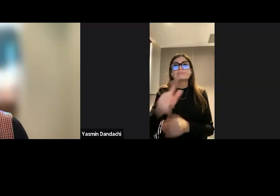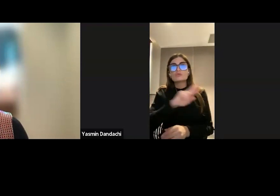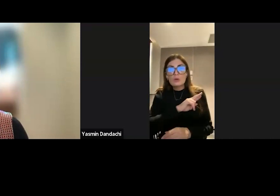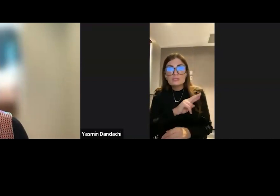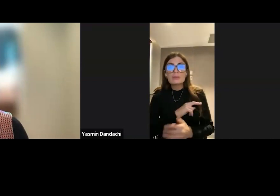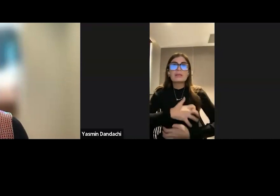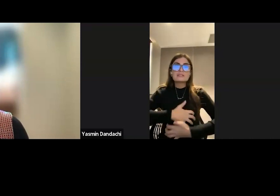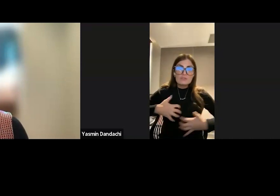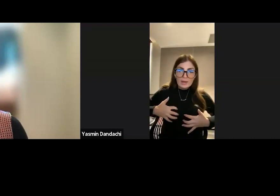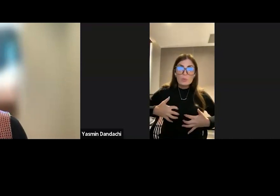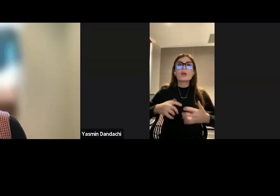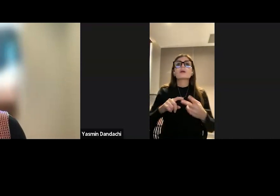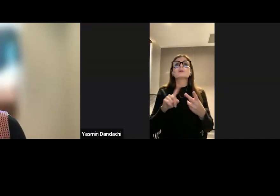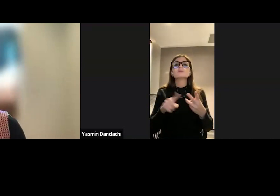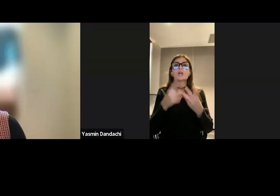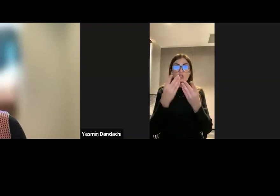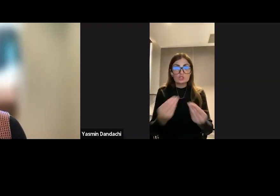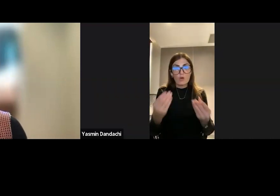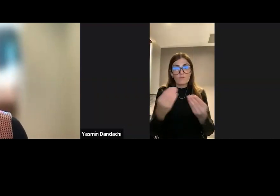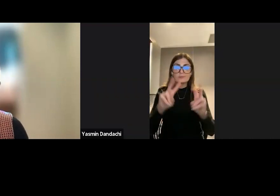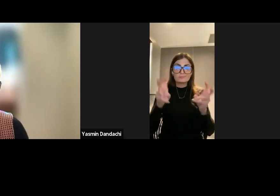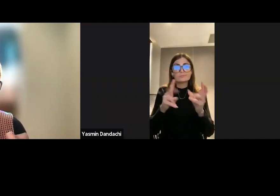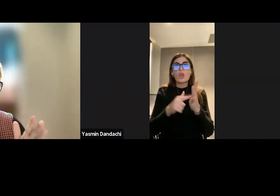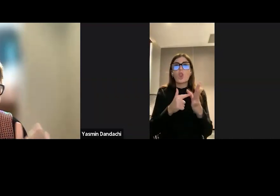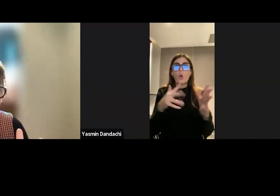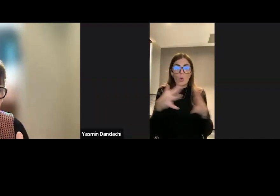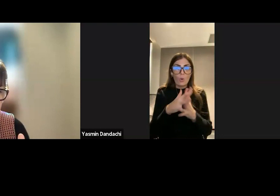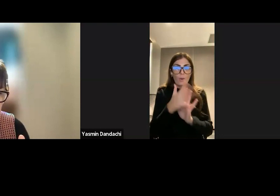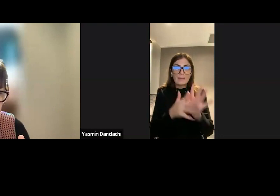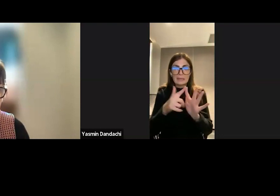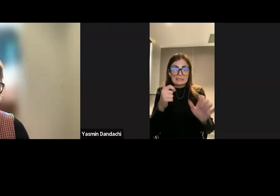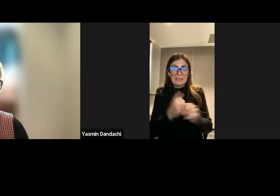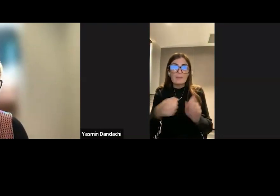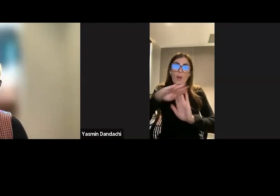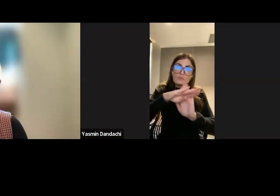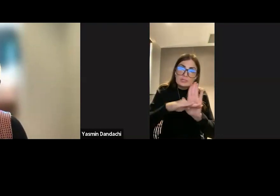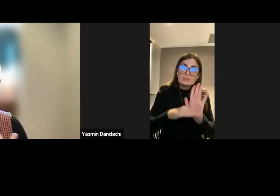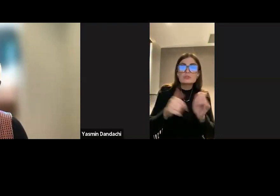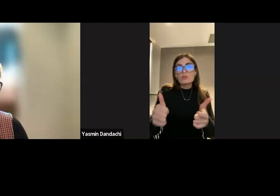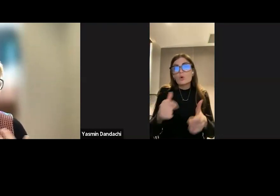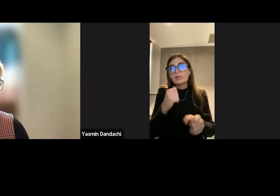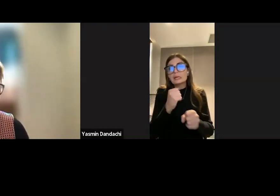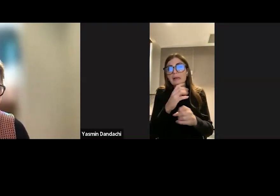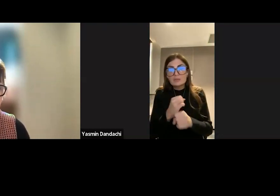Soft law examples are things like principles of good governance or conventions